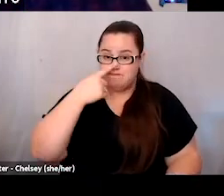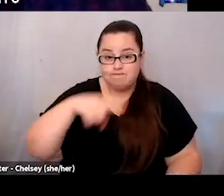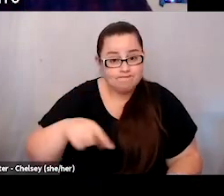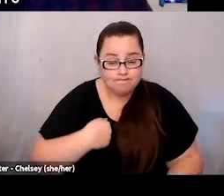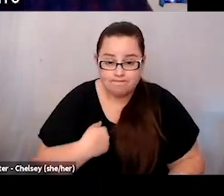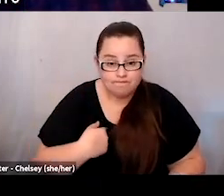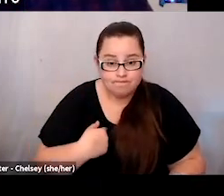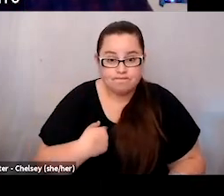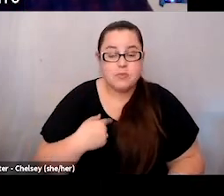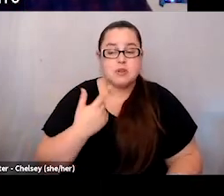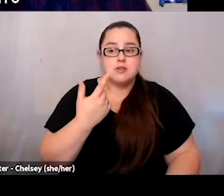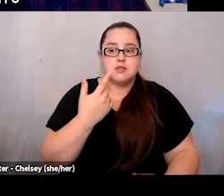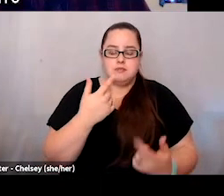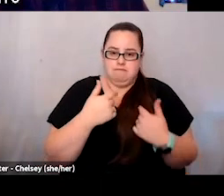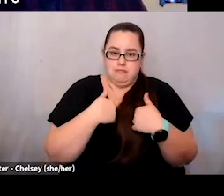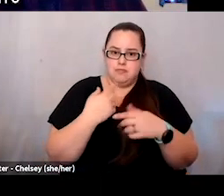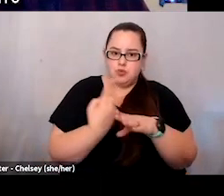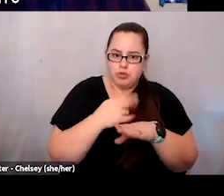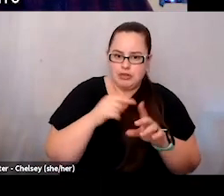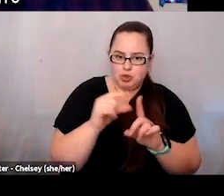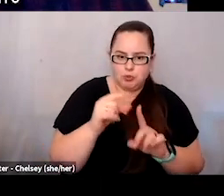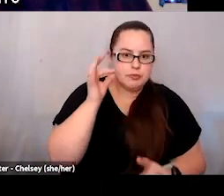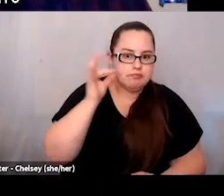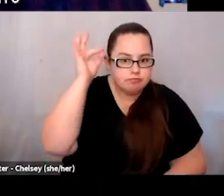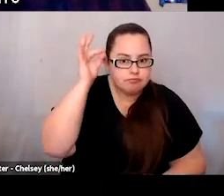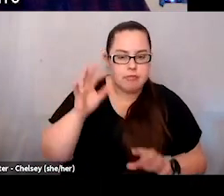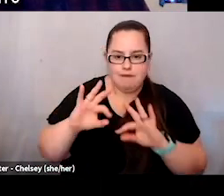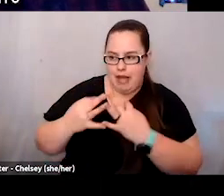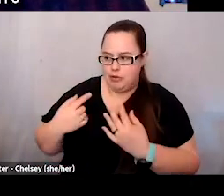People in my family still use that term, we call ourselves Indians. But there are some